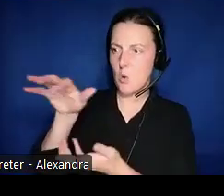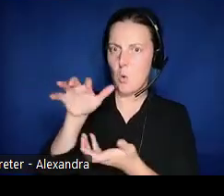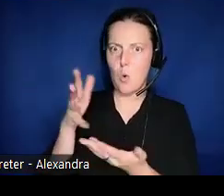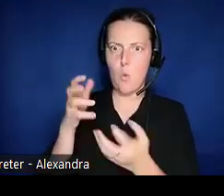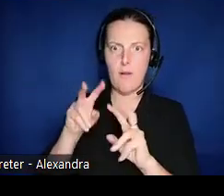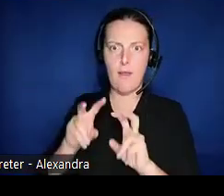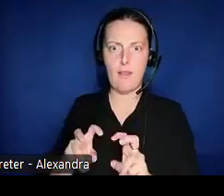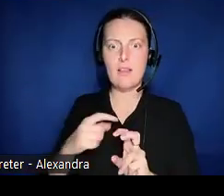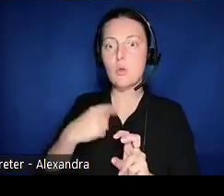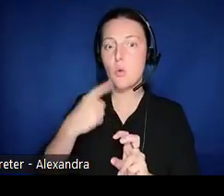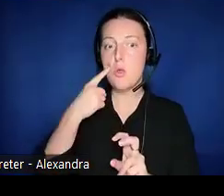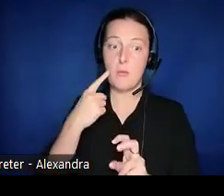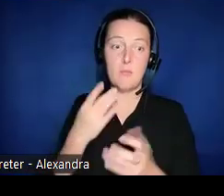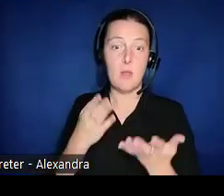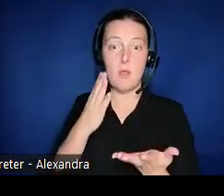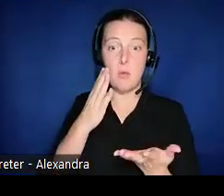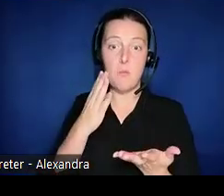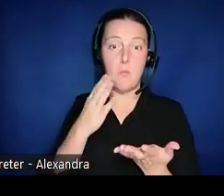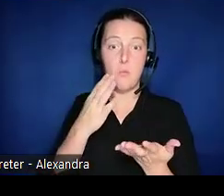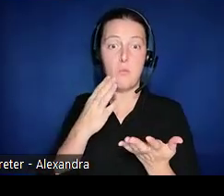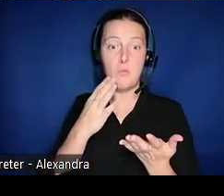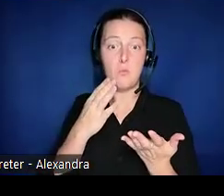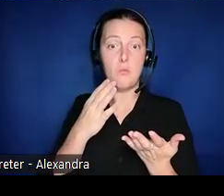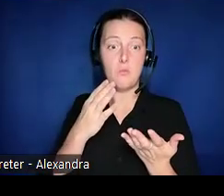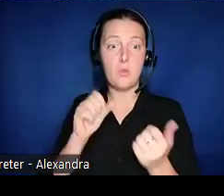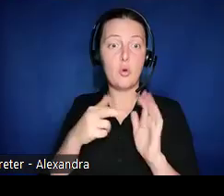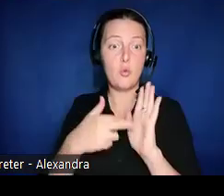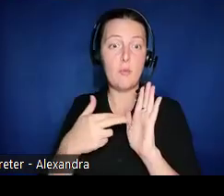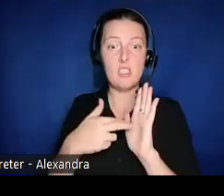way that you can help your patients, but you don't quite know how to do it or you're worried that you